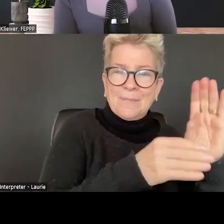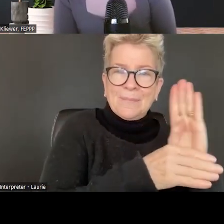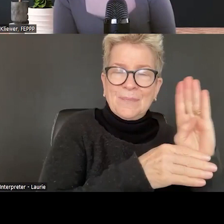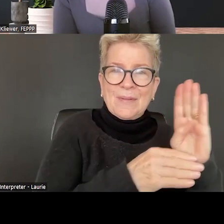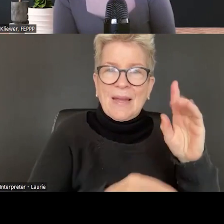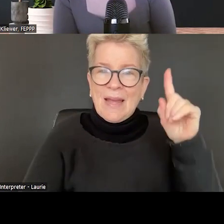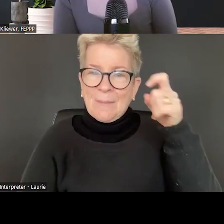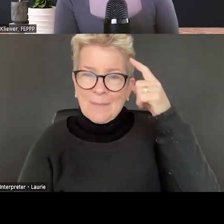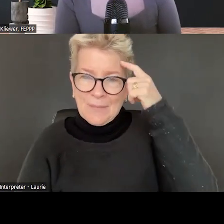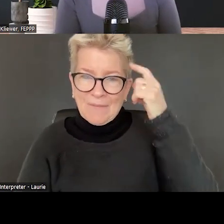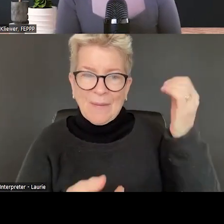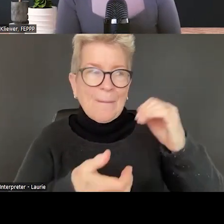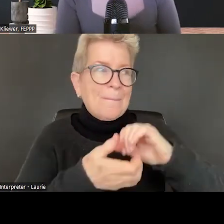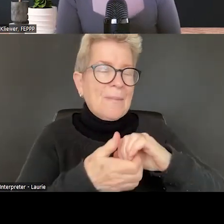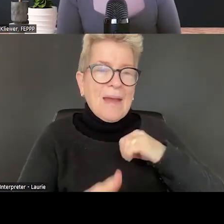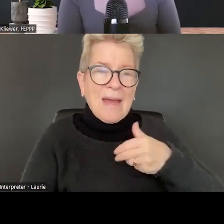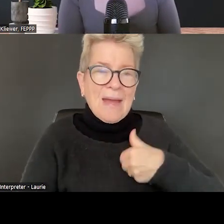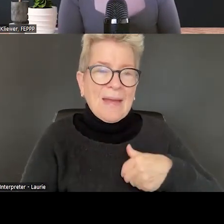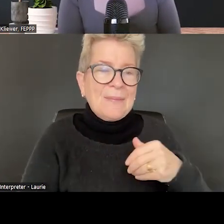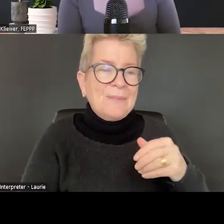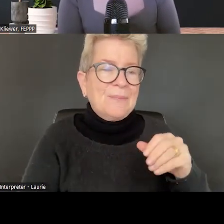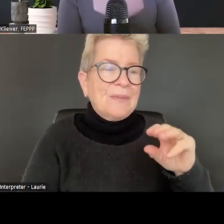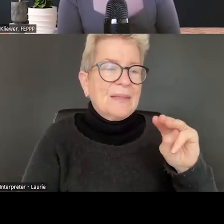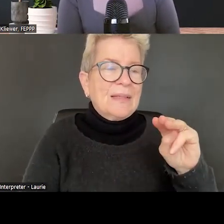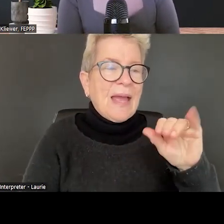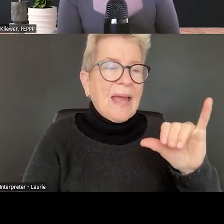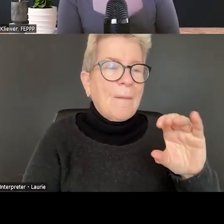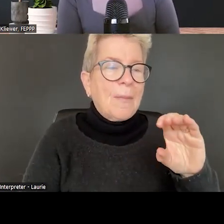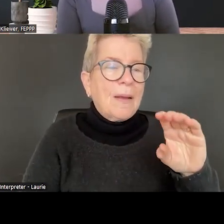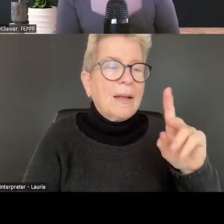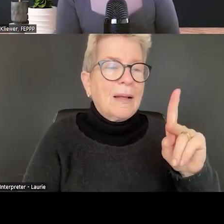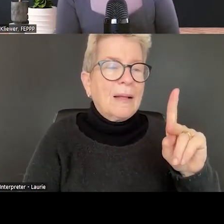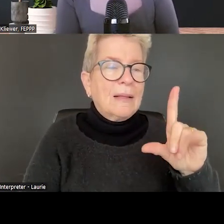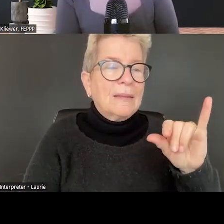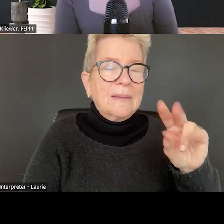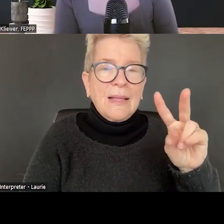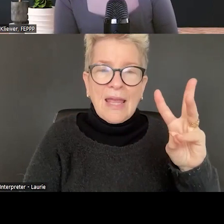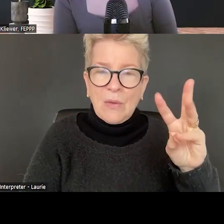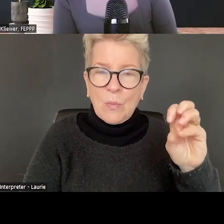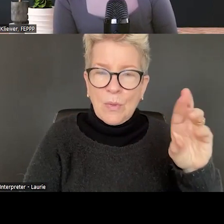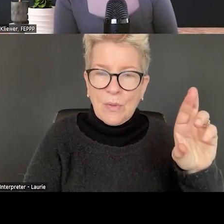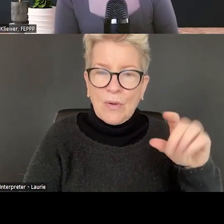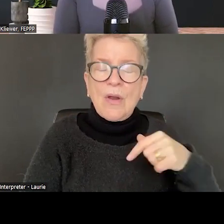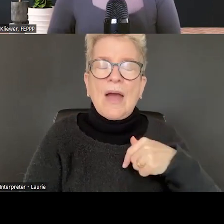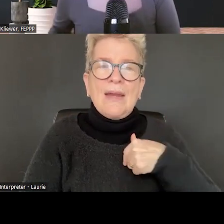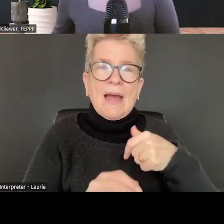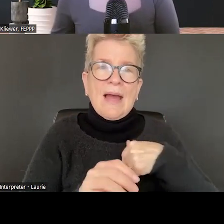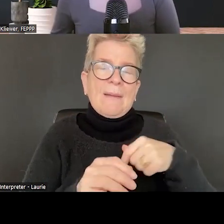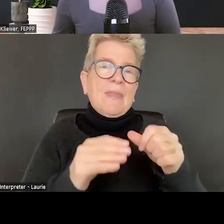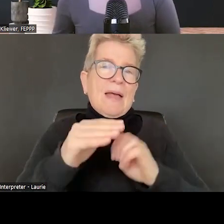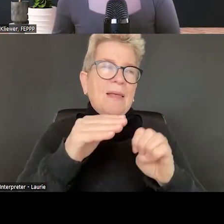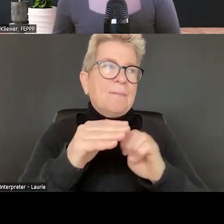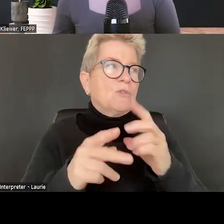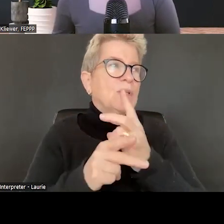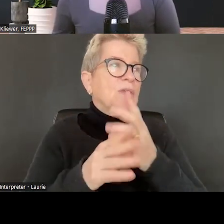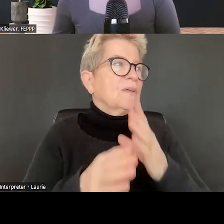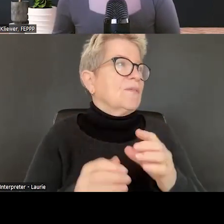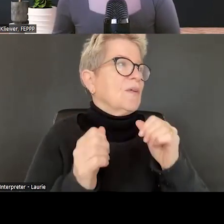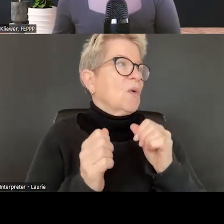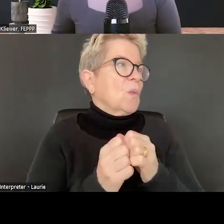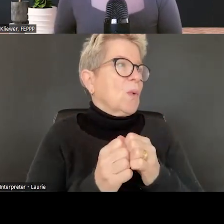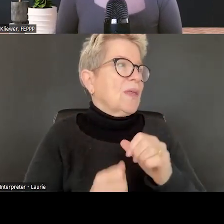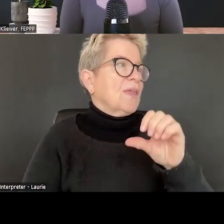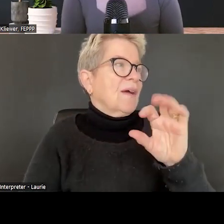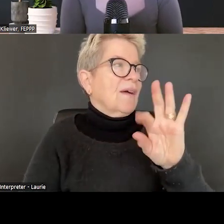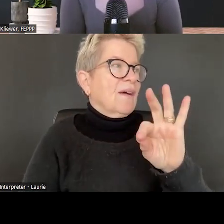Amy Kliewer. I am the elementary program supervisor with FEPPP, excuse me. So one of